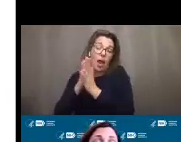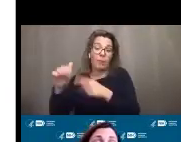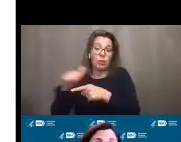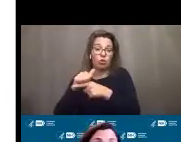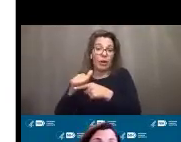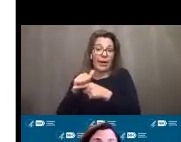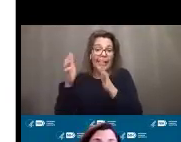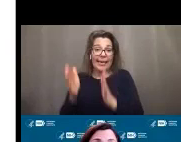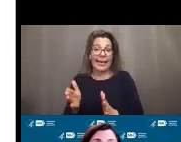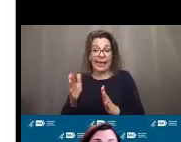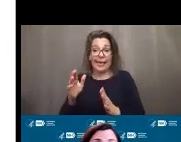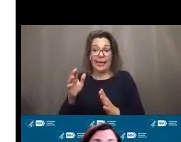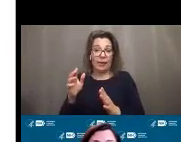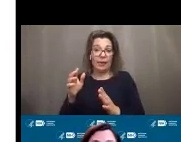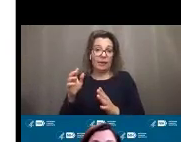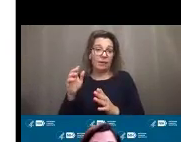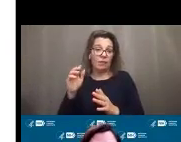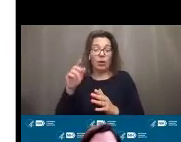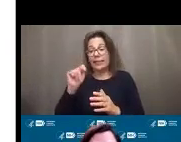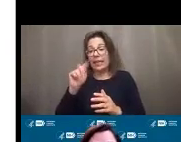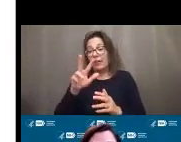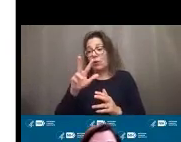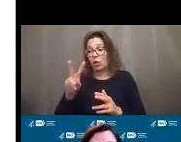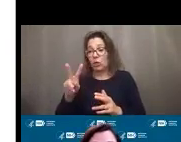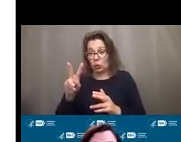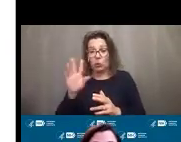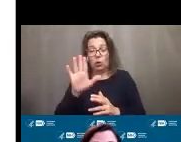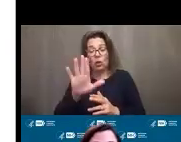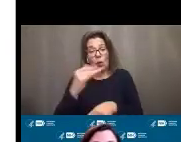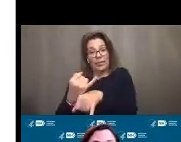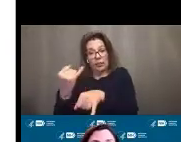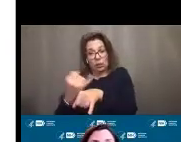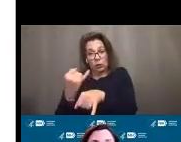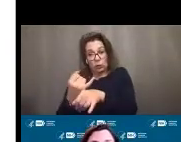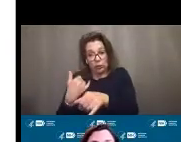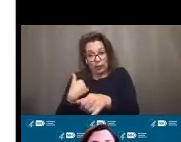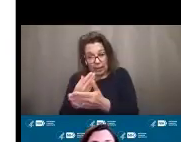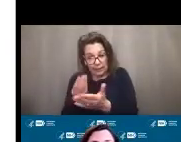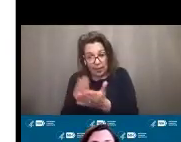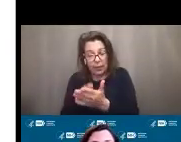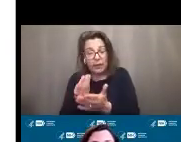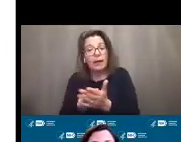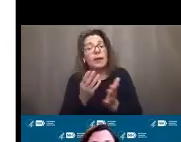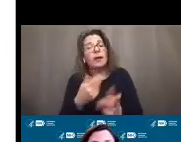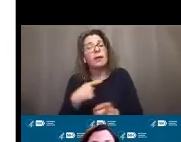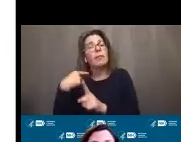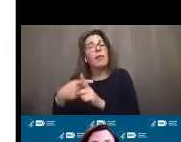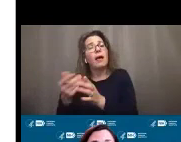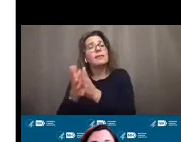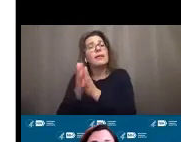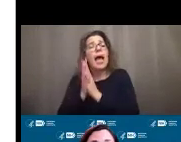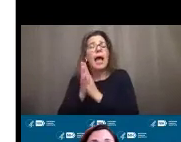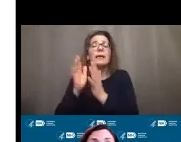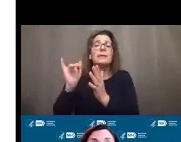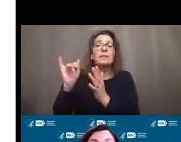So then, also, as you go through, and you continue your research,